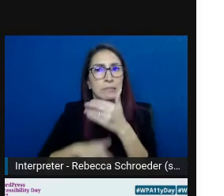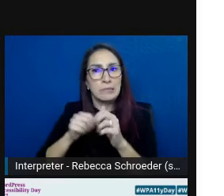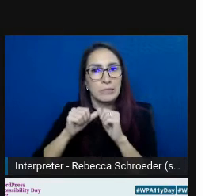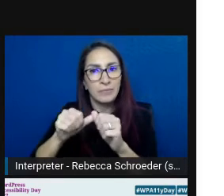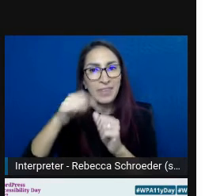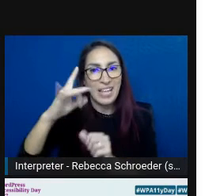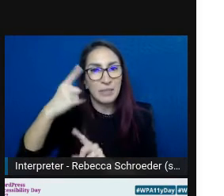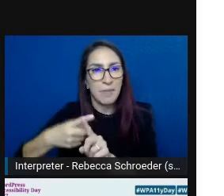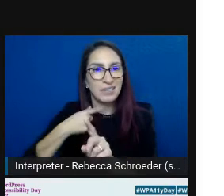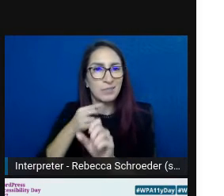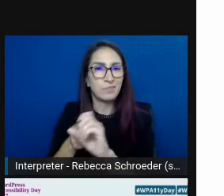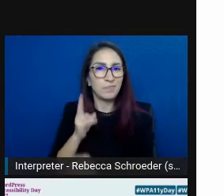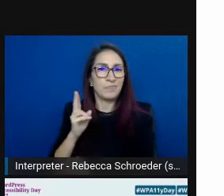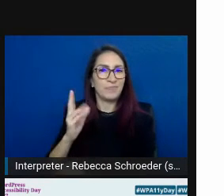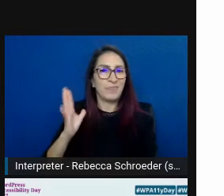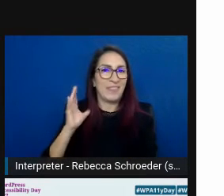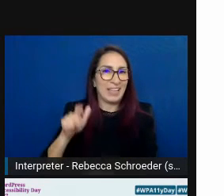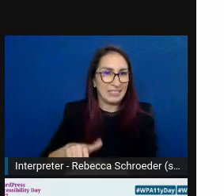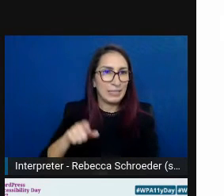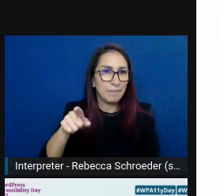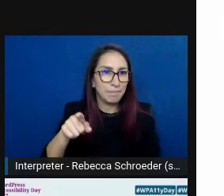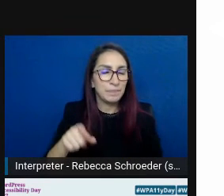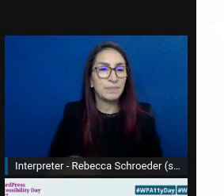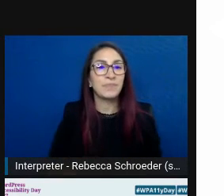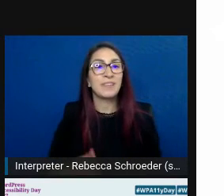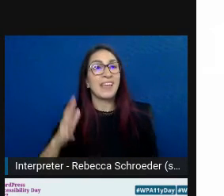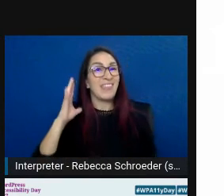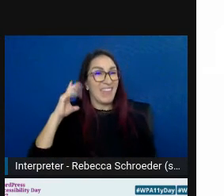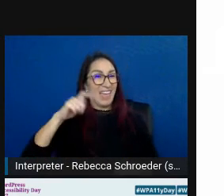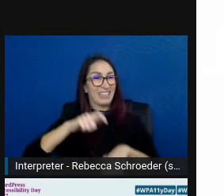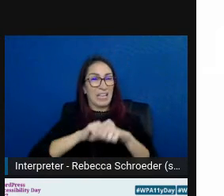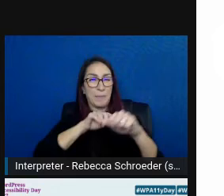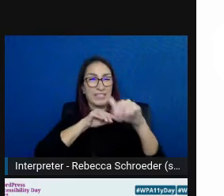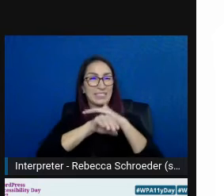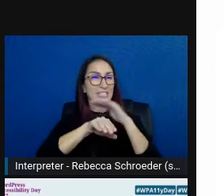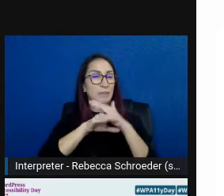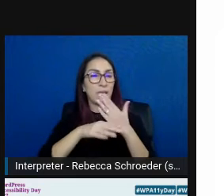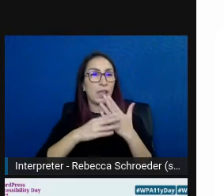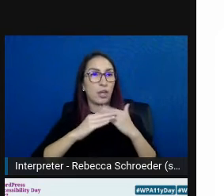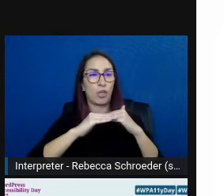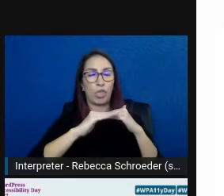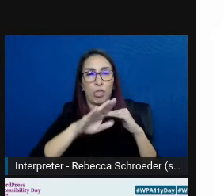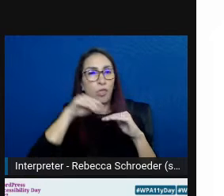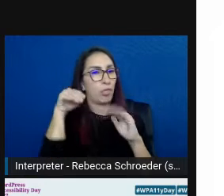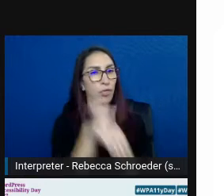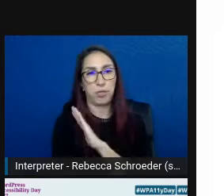Accessibility at the time was going nowhere, and I was done hitting my head against a brick wall.